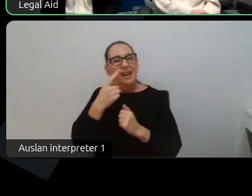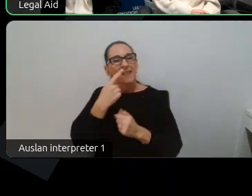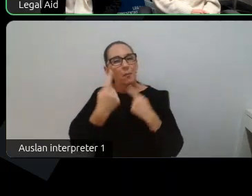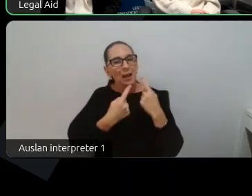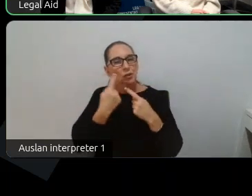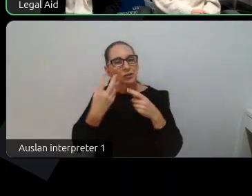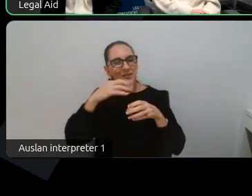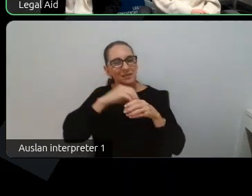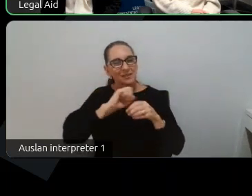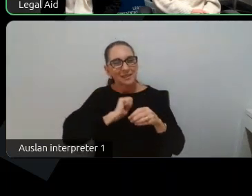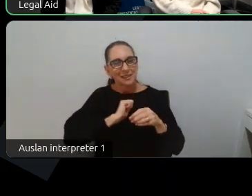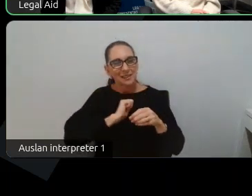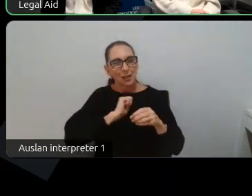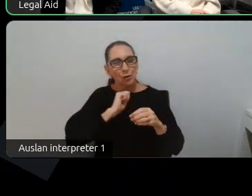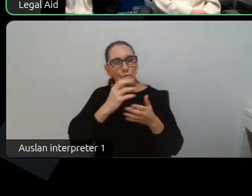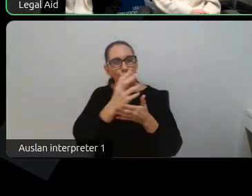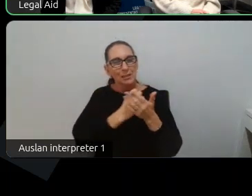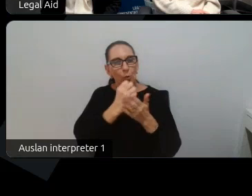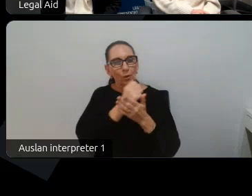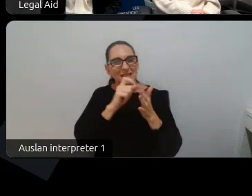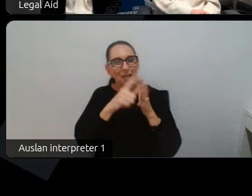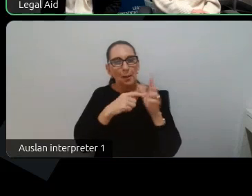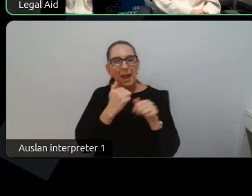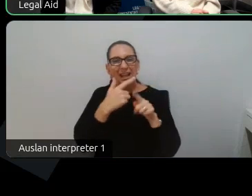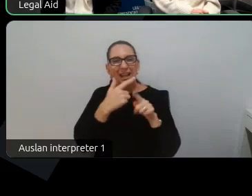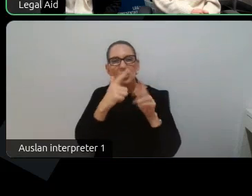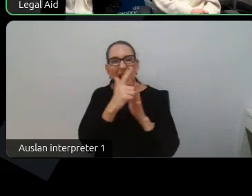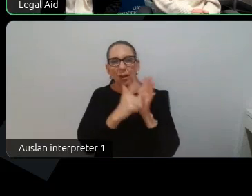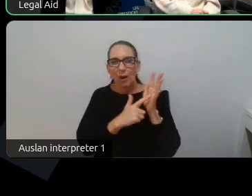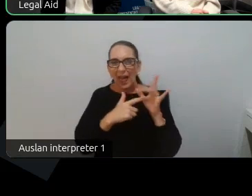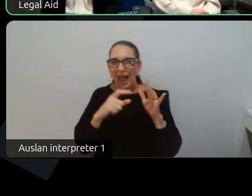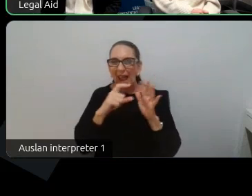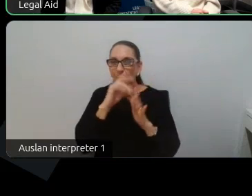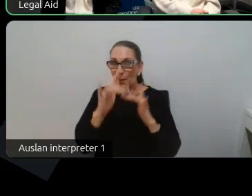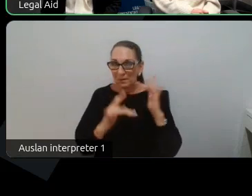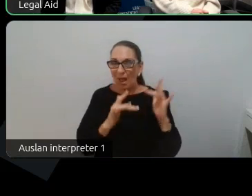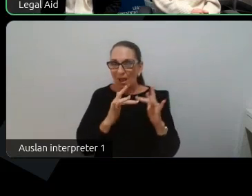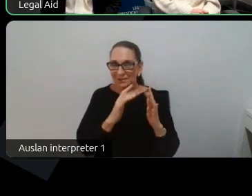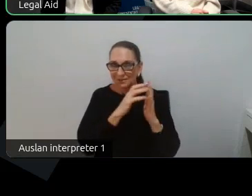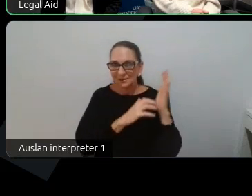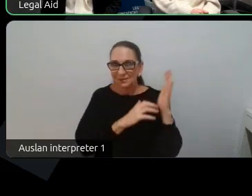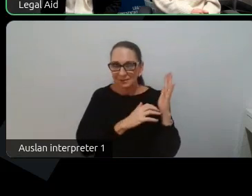page on the Legal Aid Queensland website. If you are having any technical difficulties,